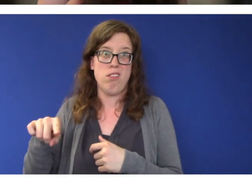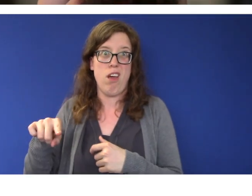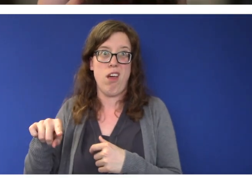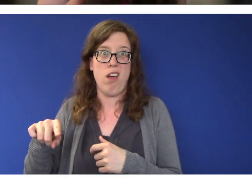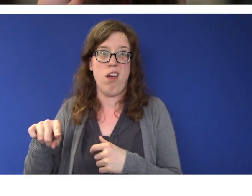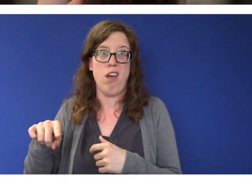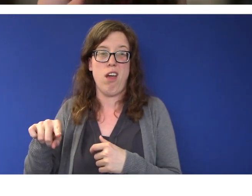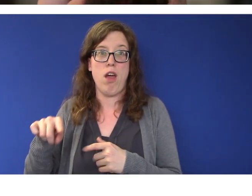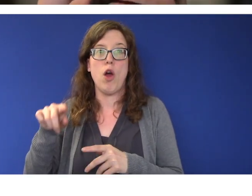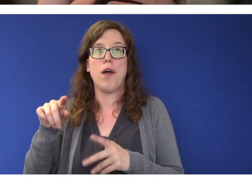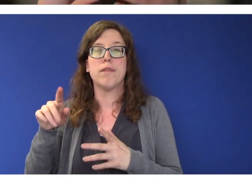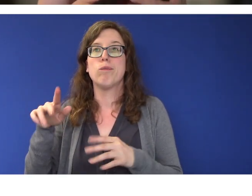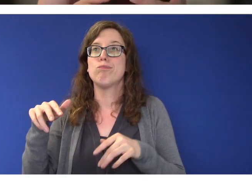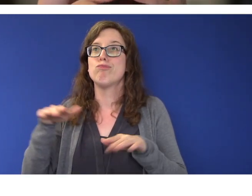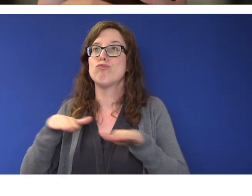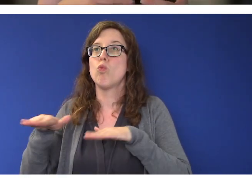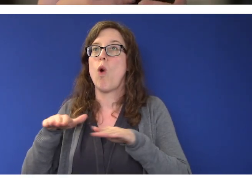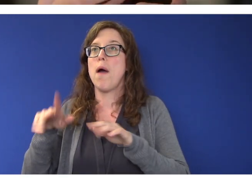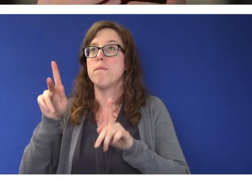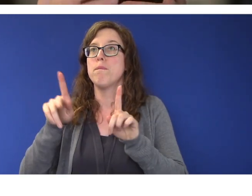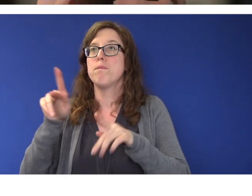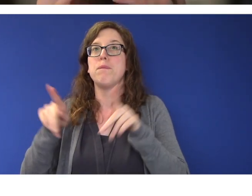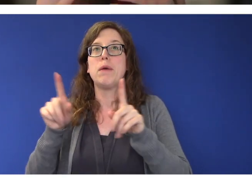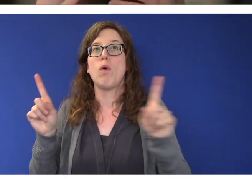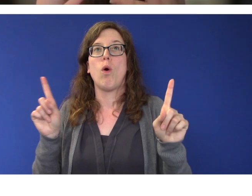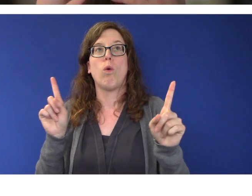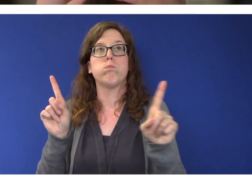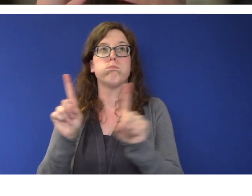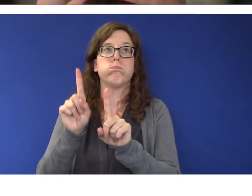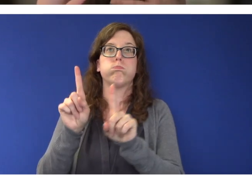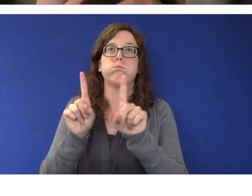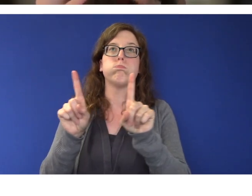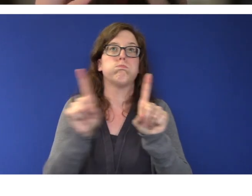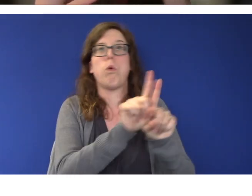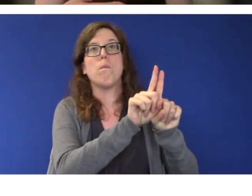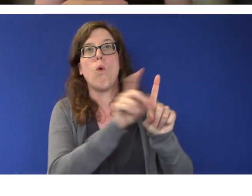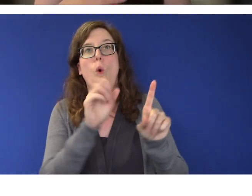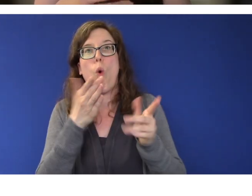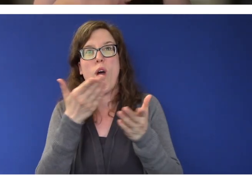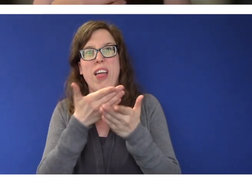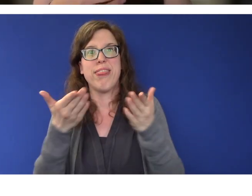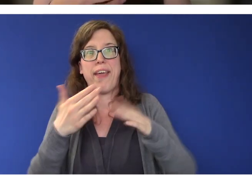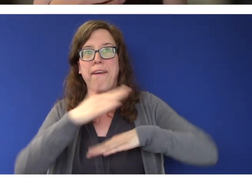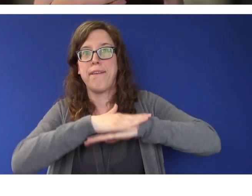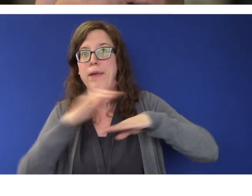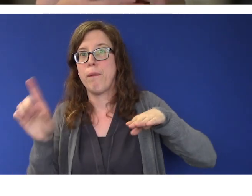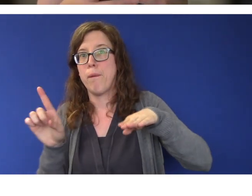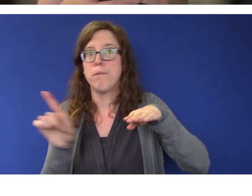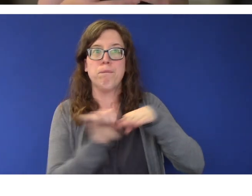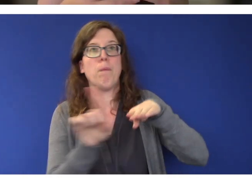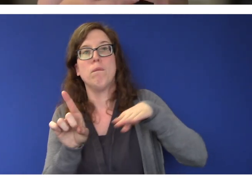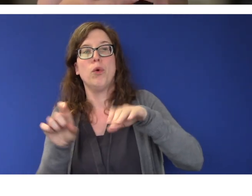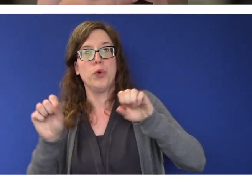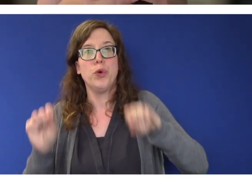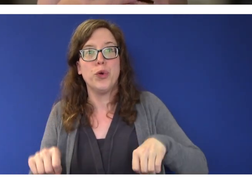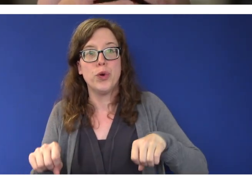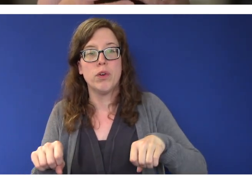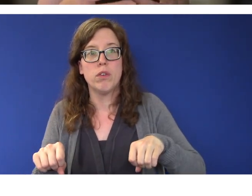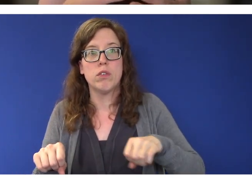prone to bump into people or bump into things. And this really does probably relate